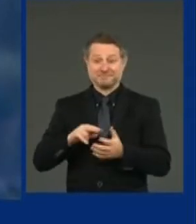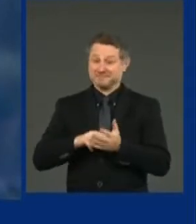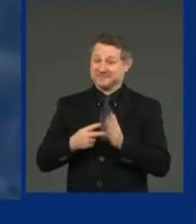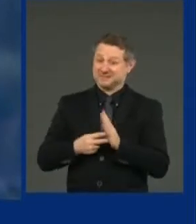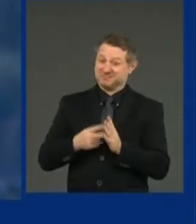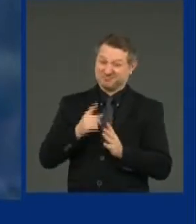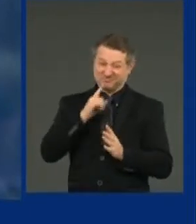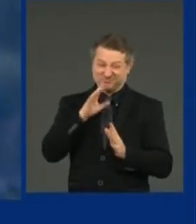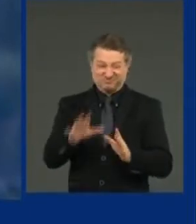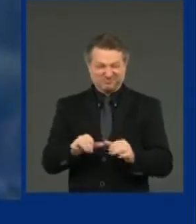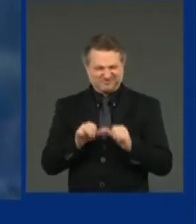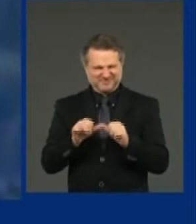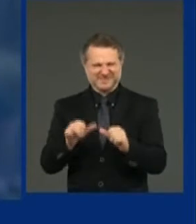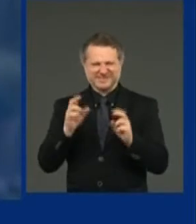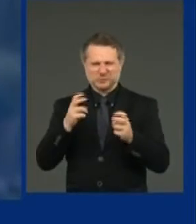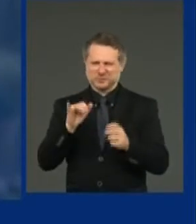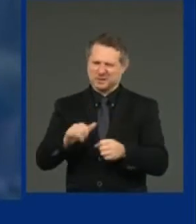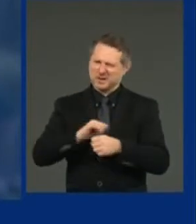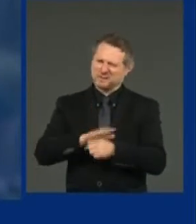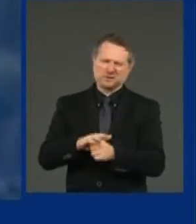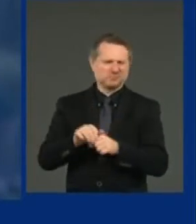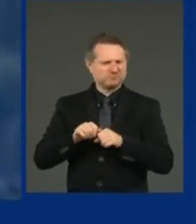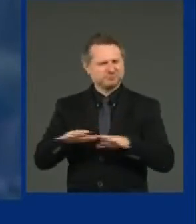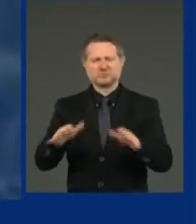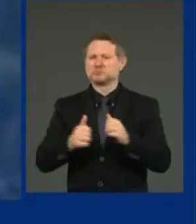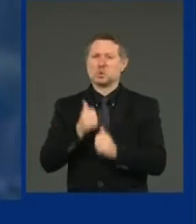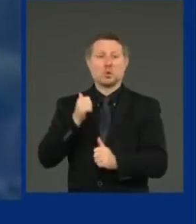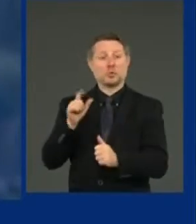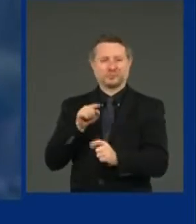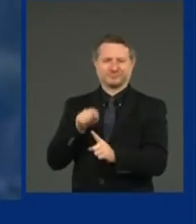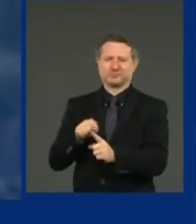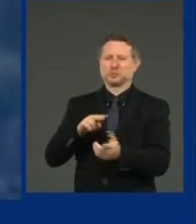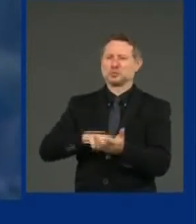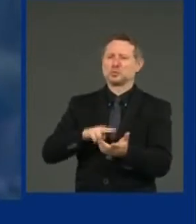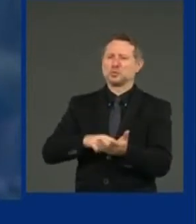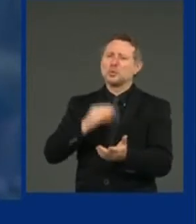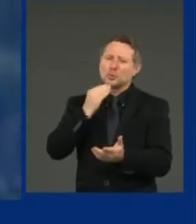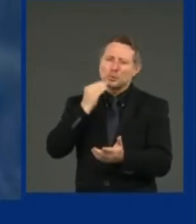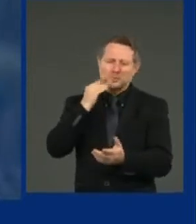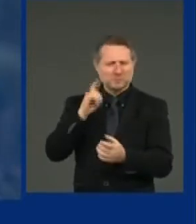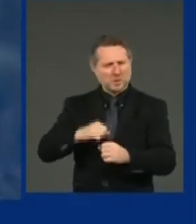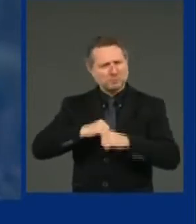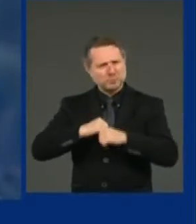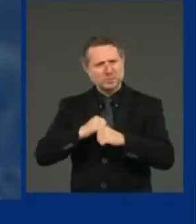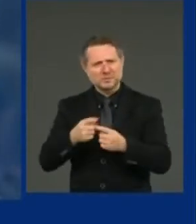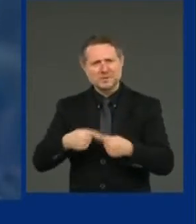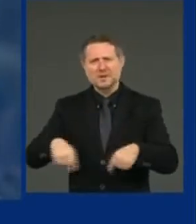THIS VIRUS, AND I'M AFRAID THAT IS HOW WE'RE GOING TO LEAVE THIS VIRUS. SO, PROTECTING OUR NURSING